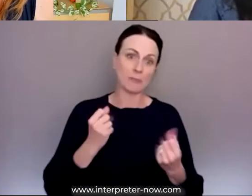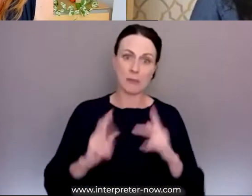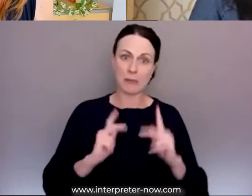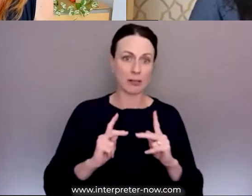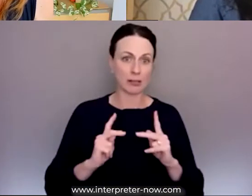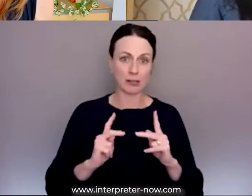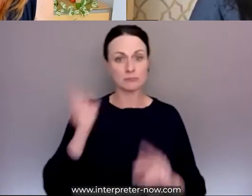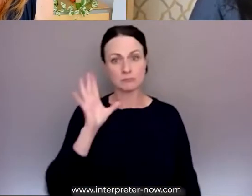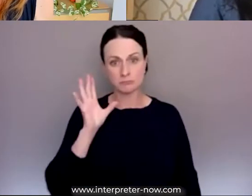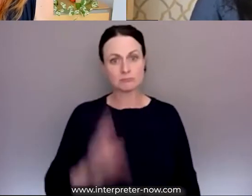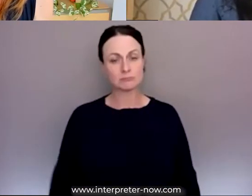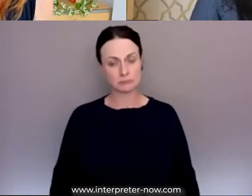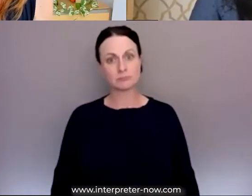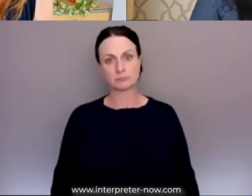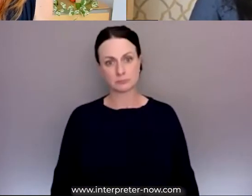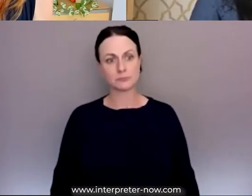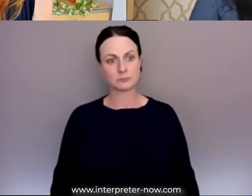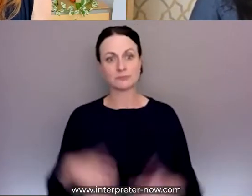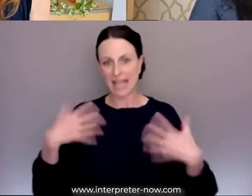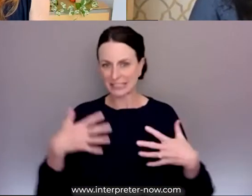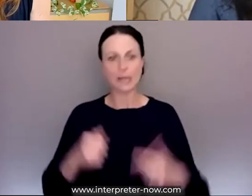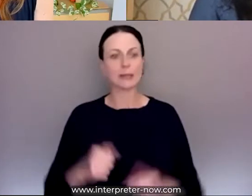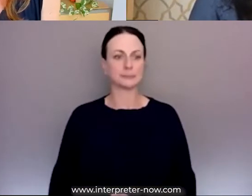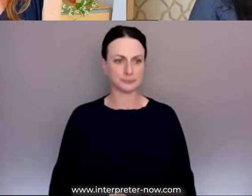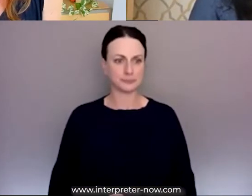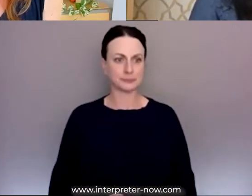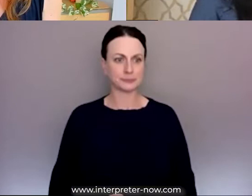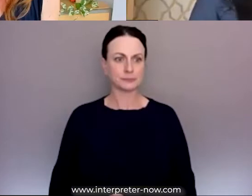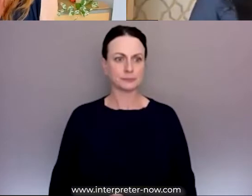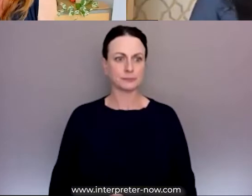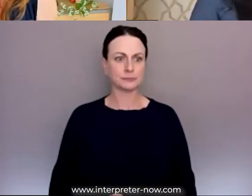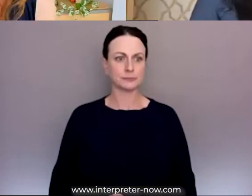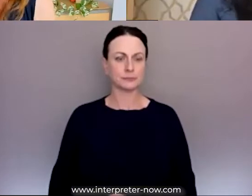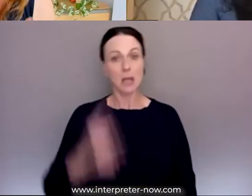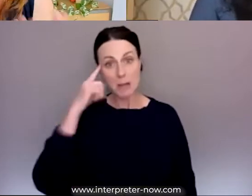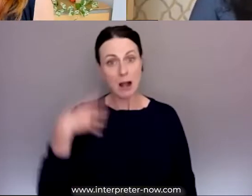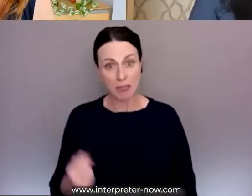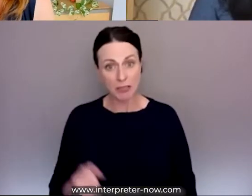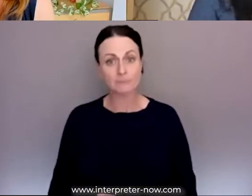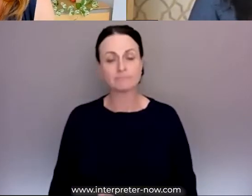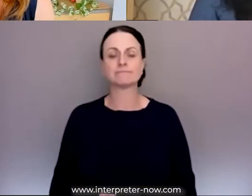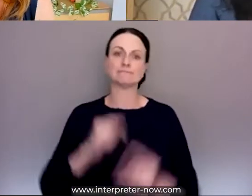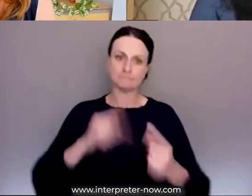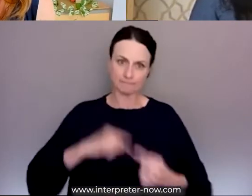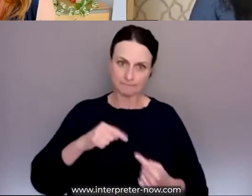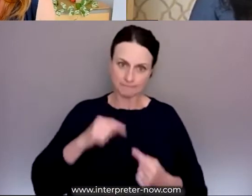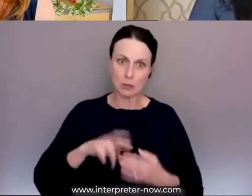And anxiety and mental health struggles as a result of this as well.